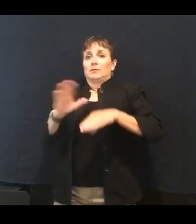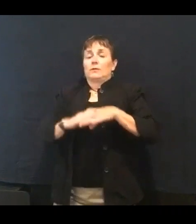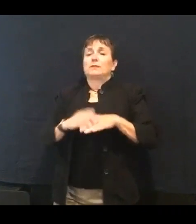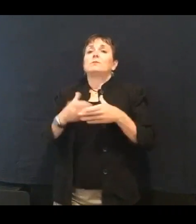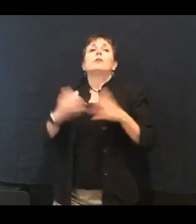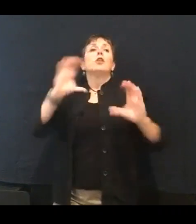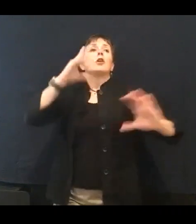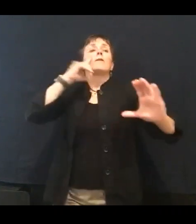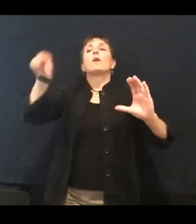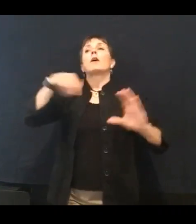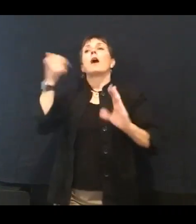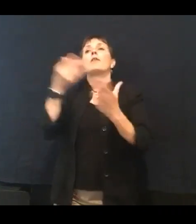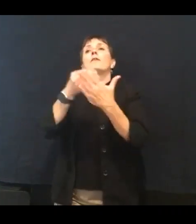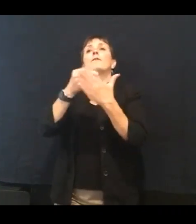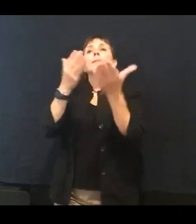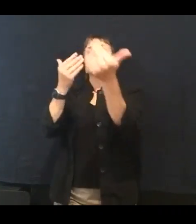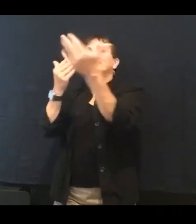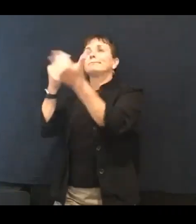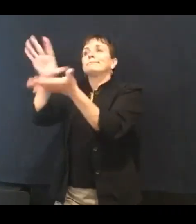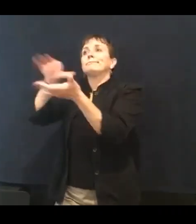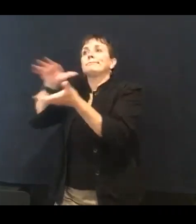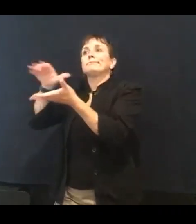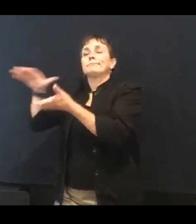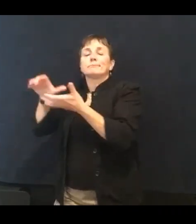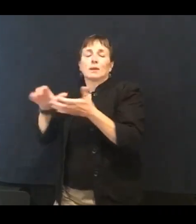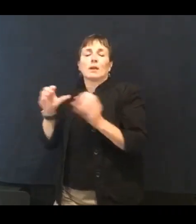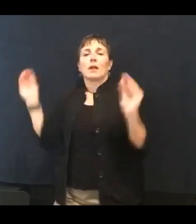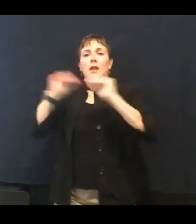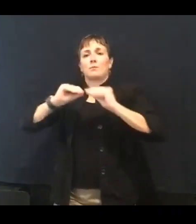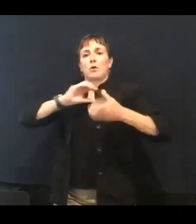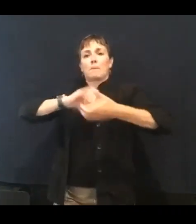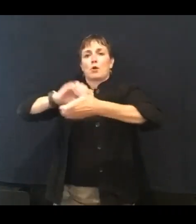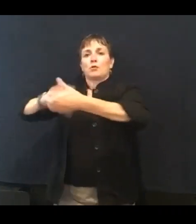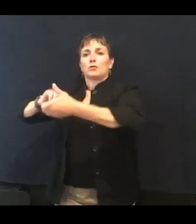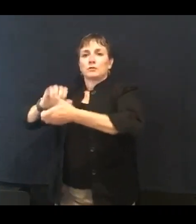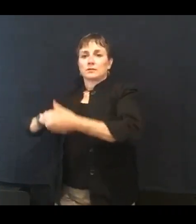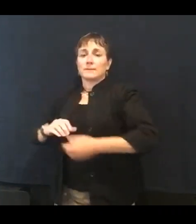for funding and potential partnerships. I hope that other